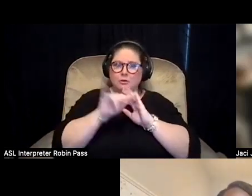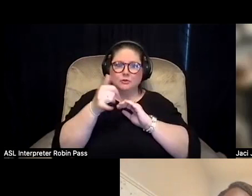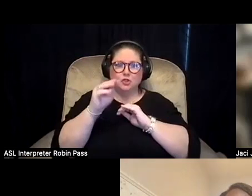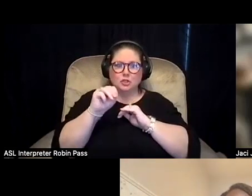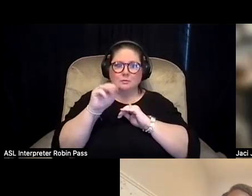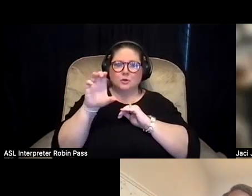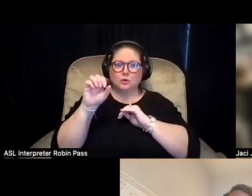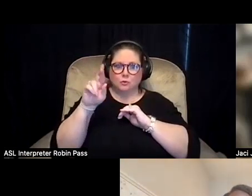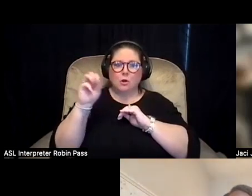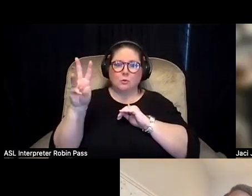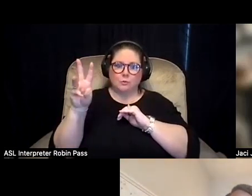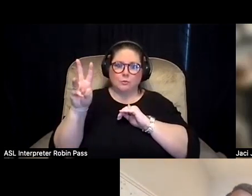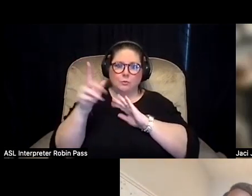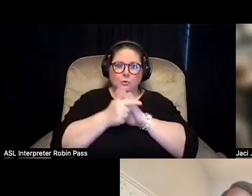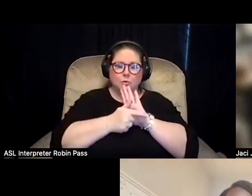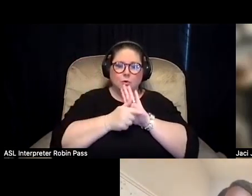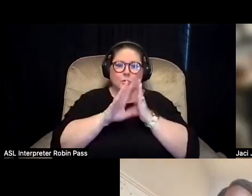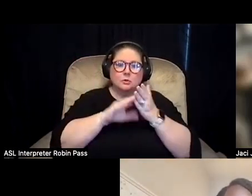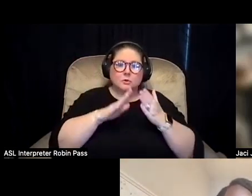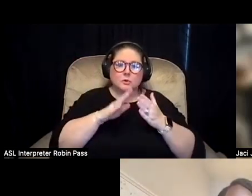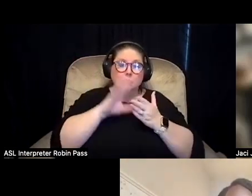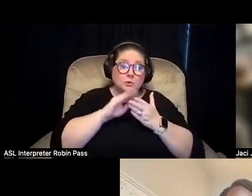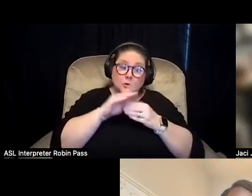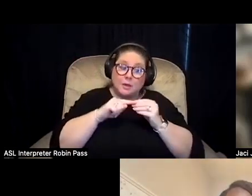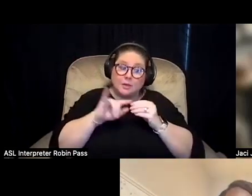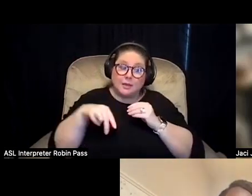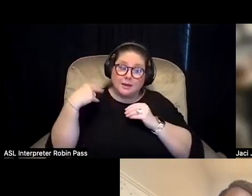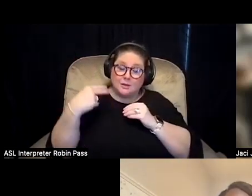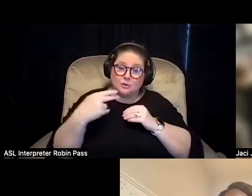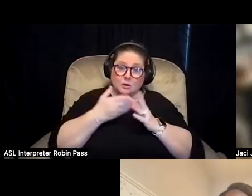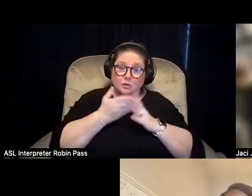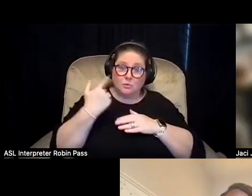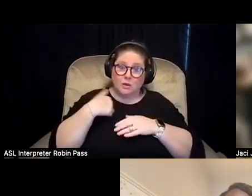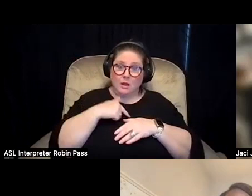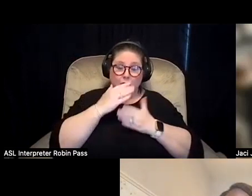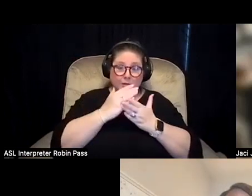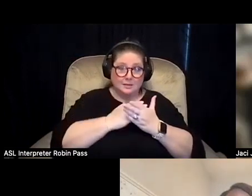and so students actually learn about that history through our lessons because it ties into the